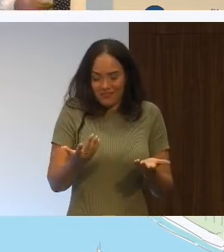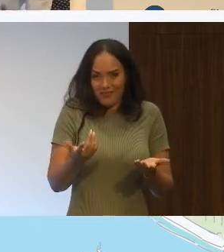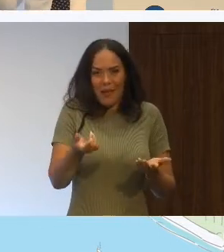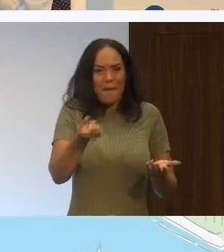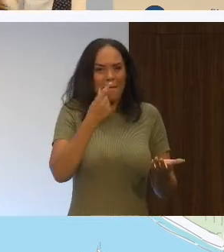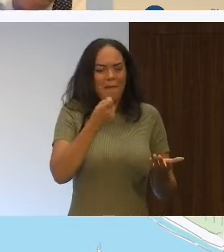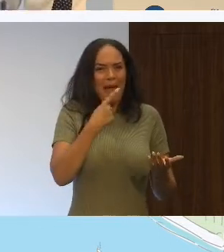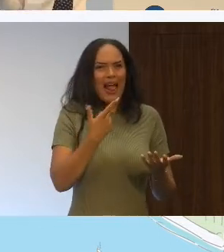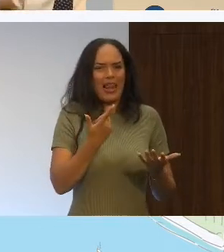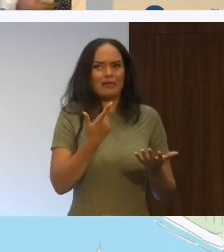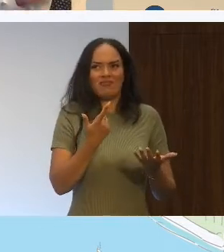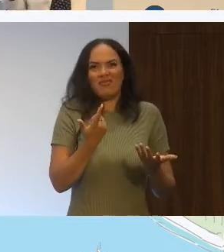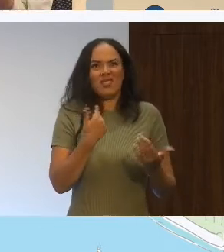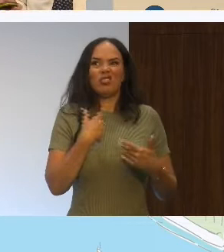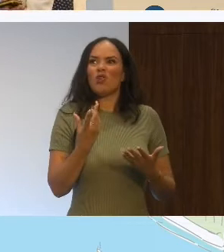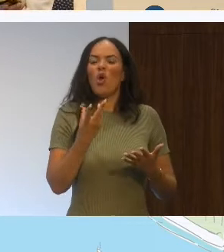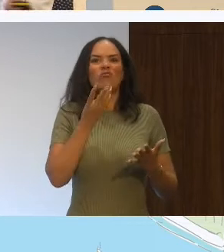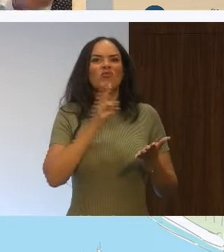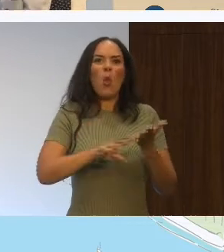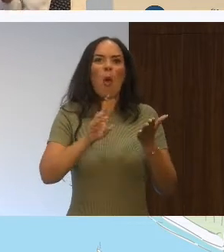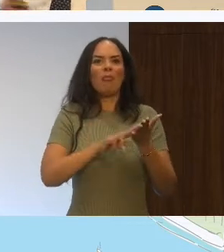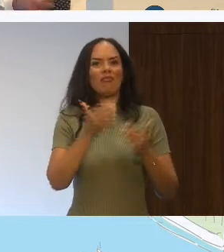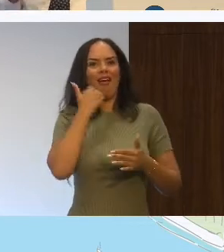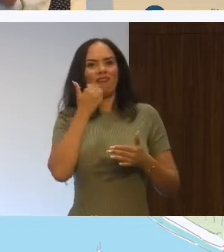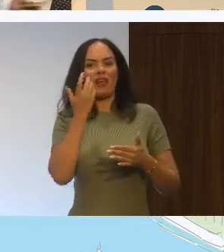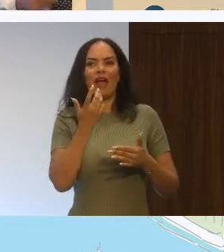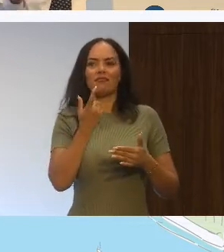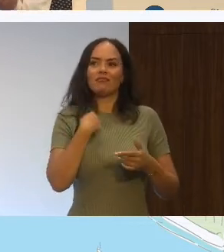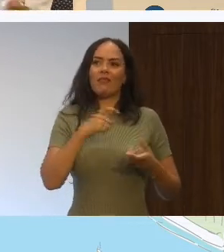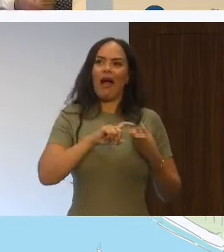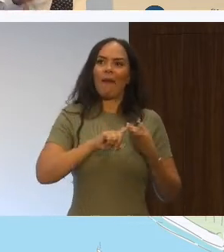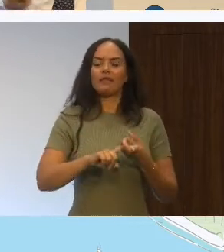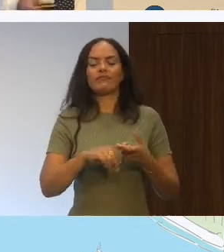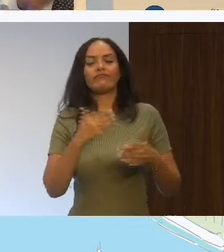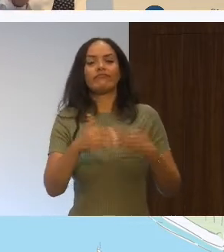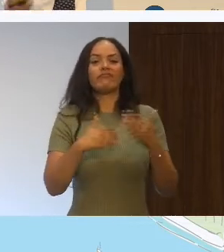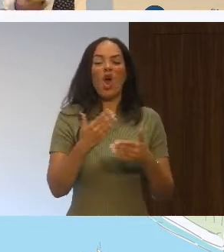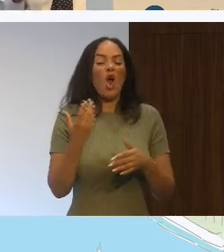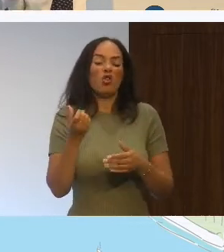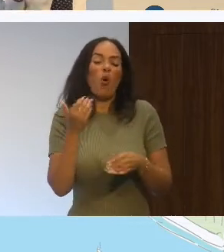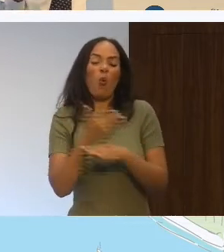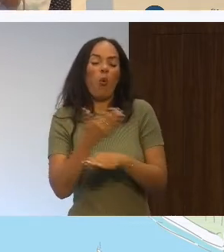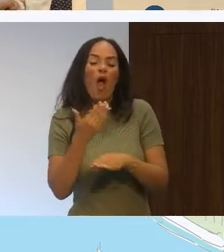almost habitual where you think, well, I take them, they're not really working. But, you know, if I don't if I don't take them,